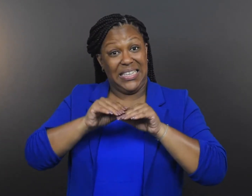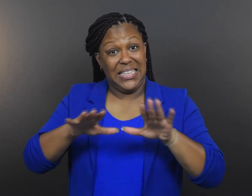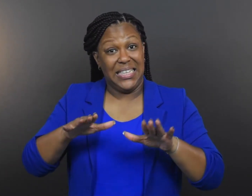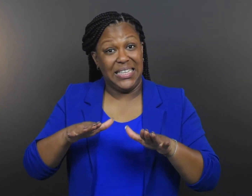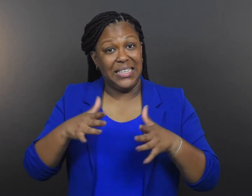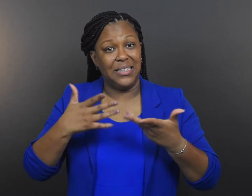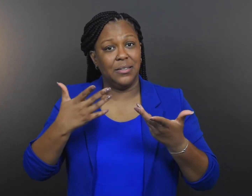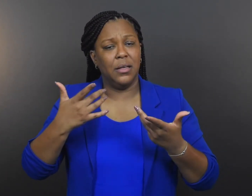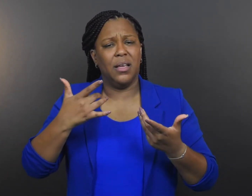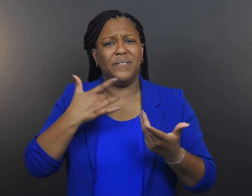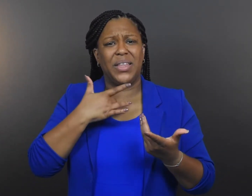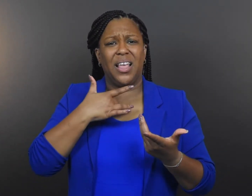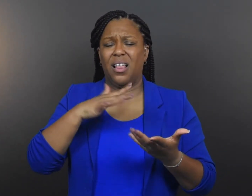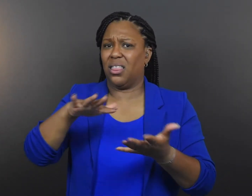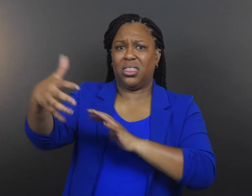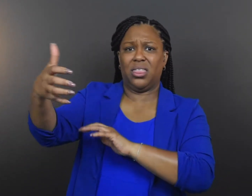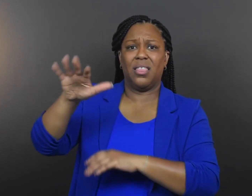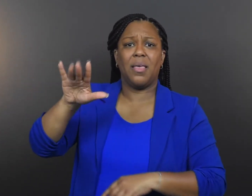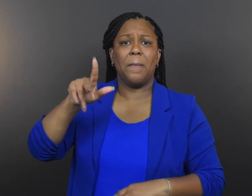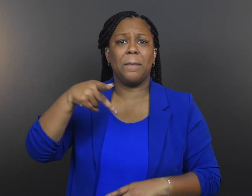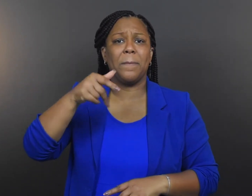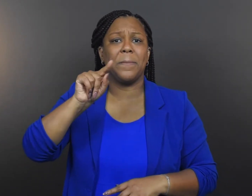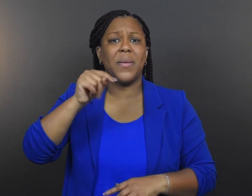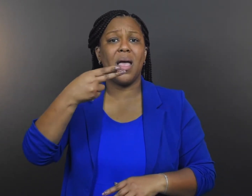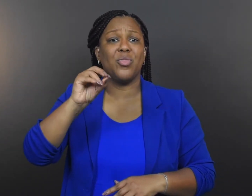But the disease has thrown pathologists many curves.